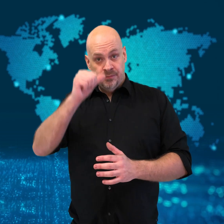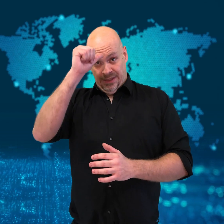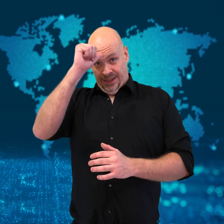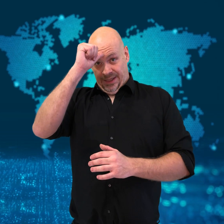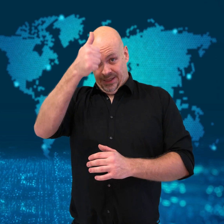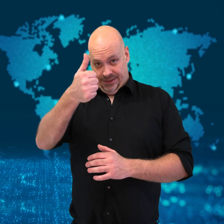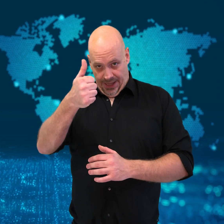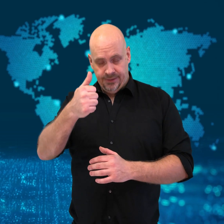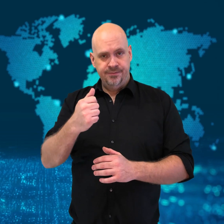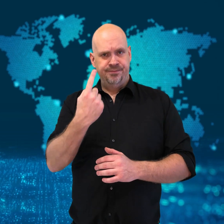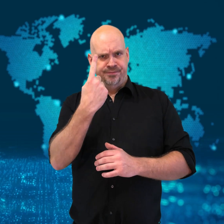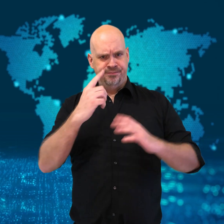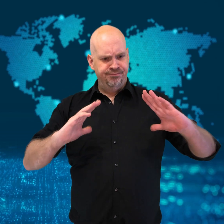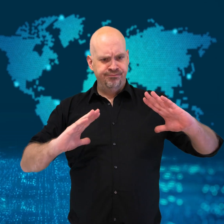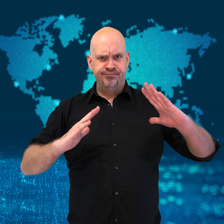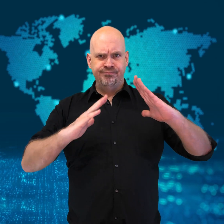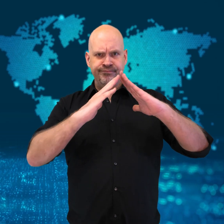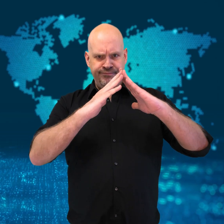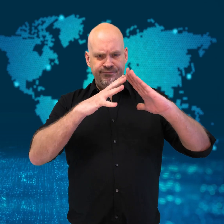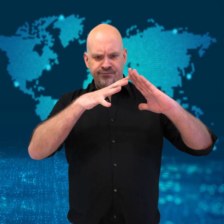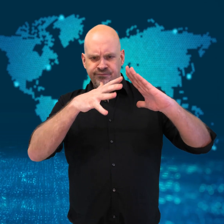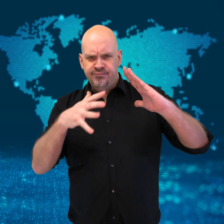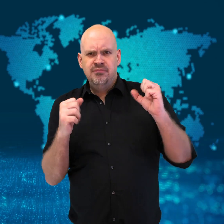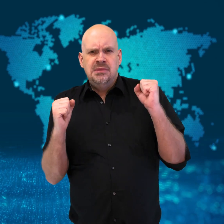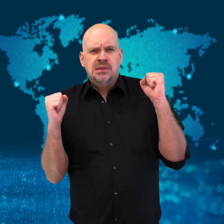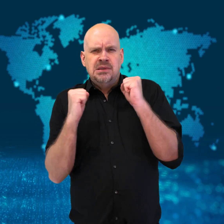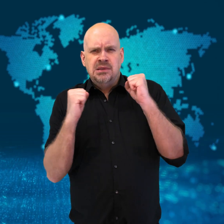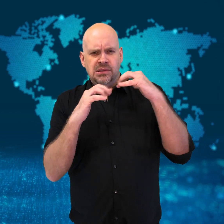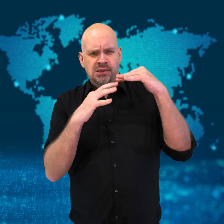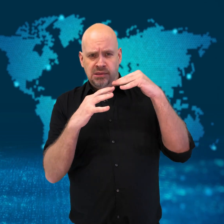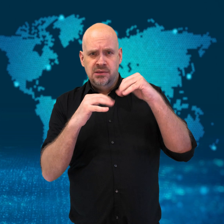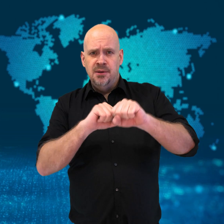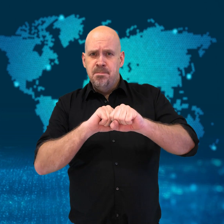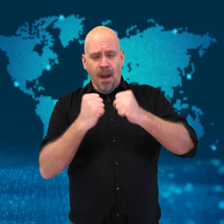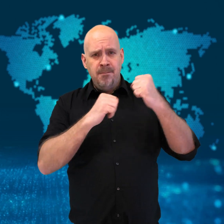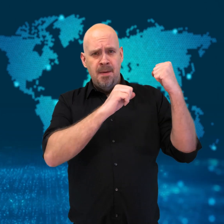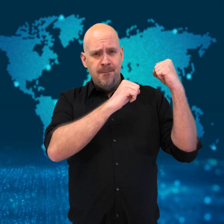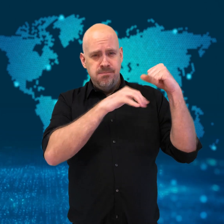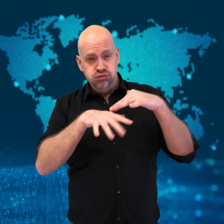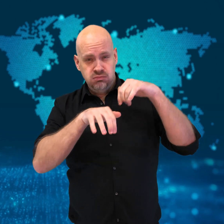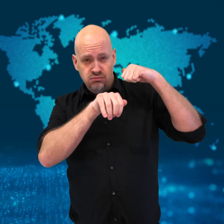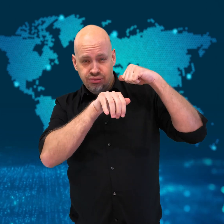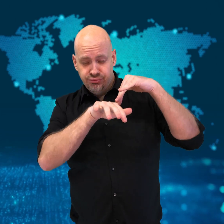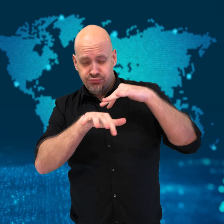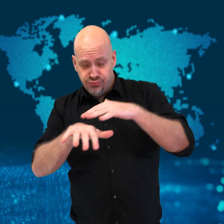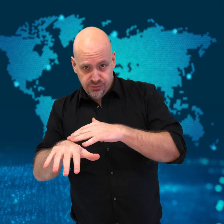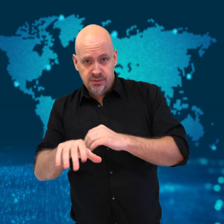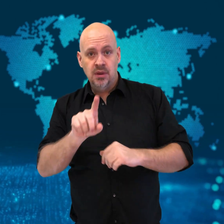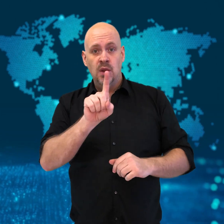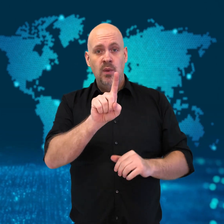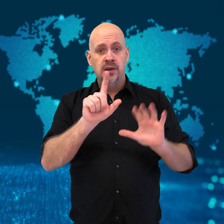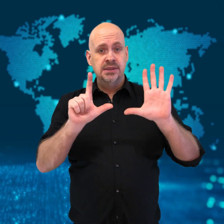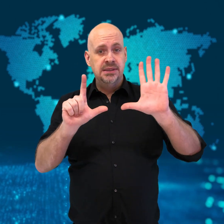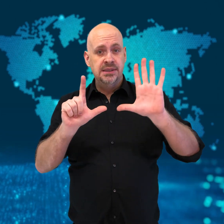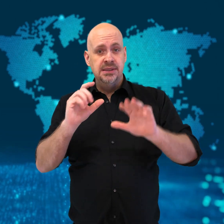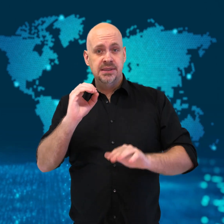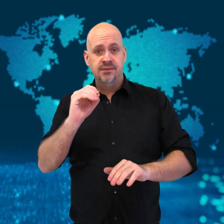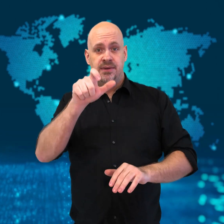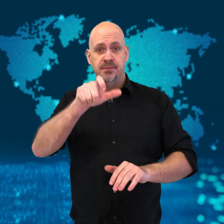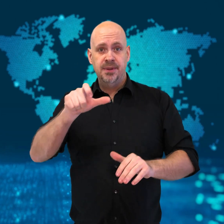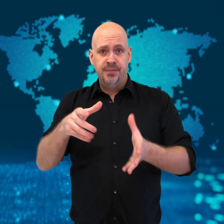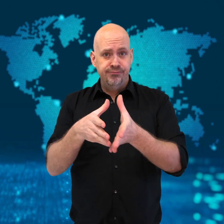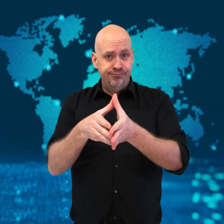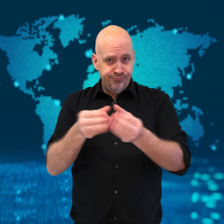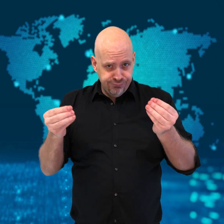[Gavin]: A glacier avalanche in India has left at least 170 people